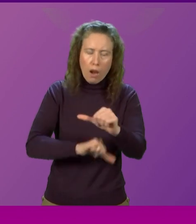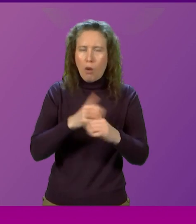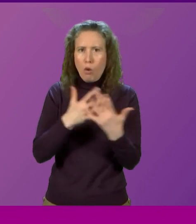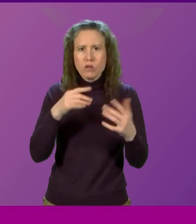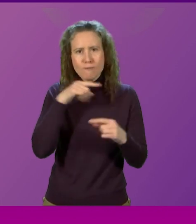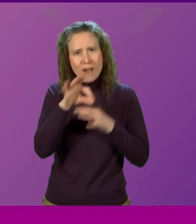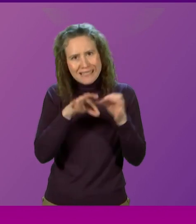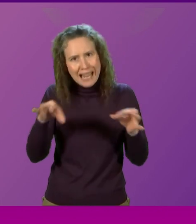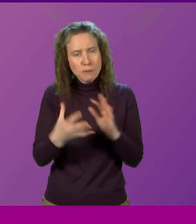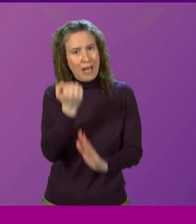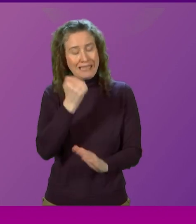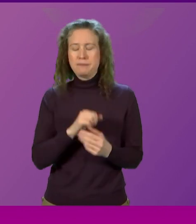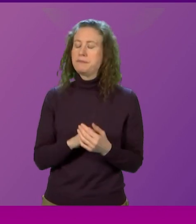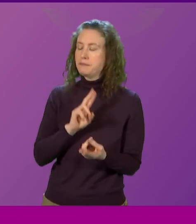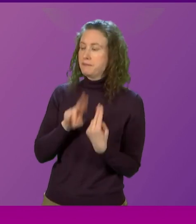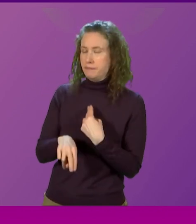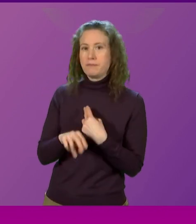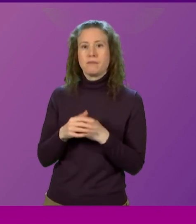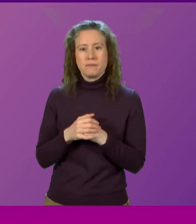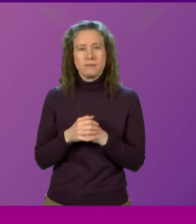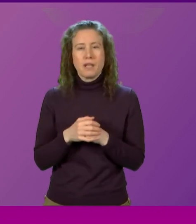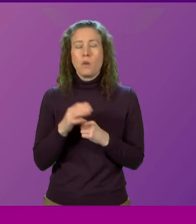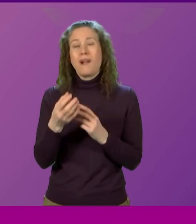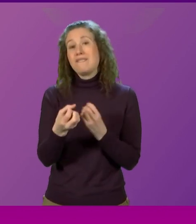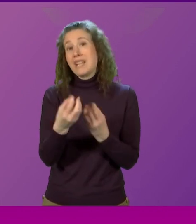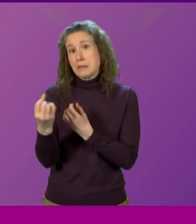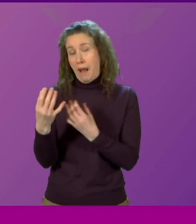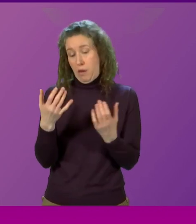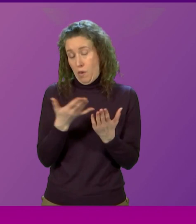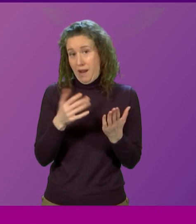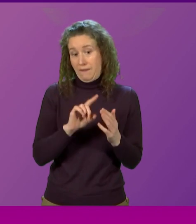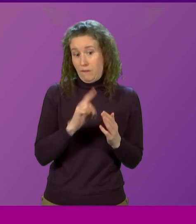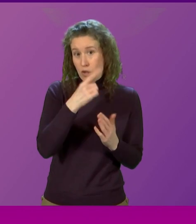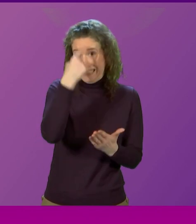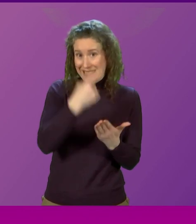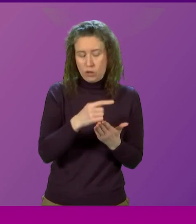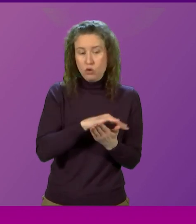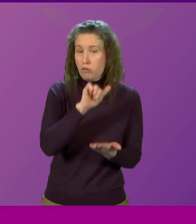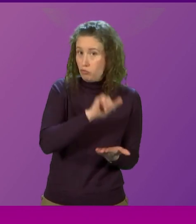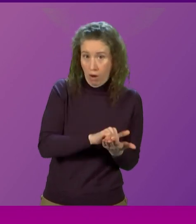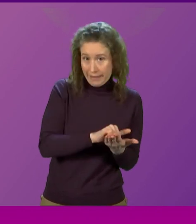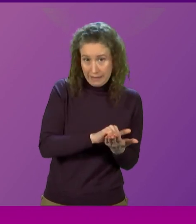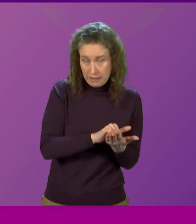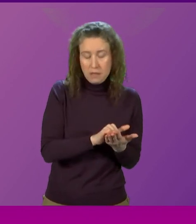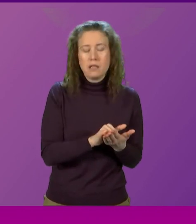Feedback from applications in which the first decision is not made correctly is part of